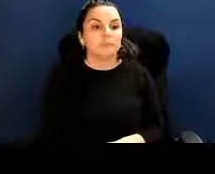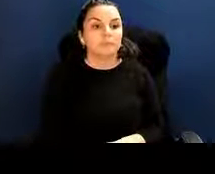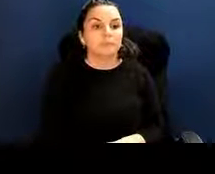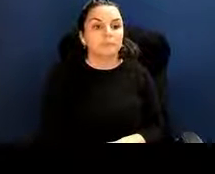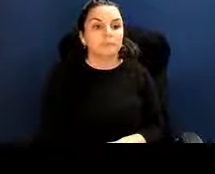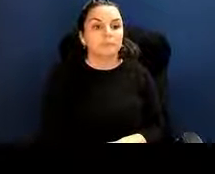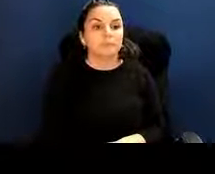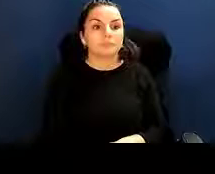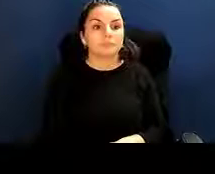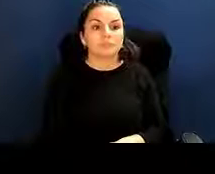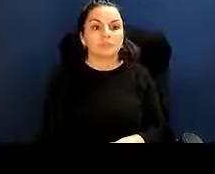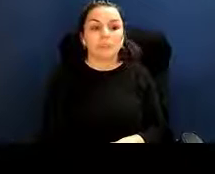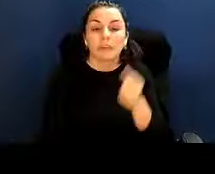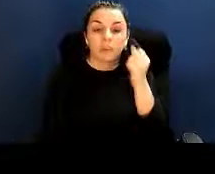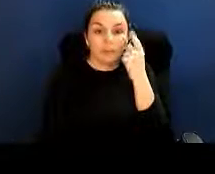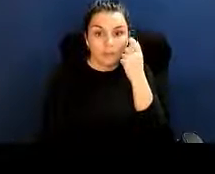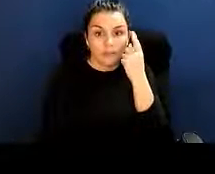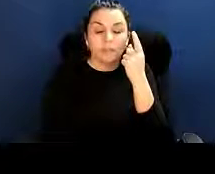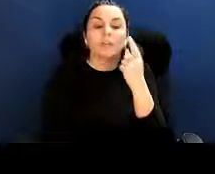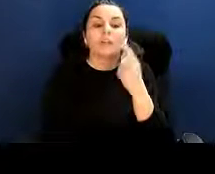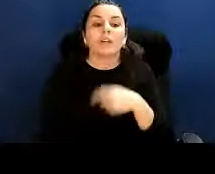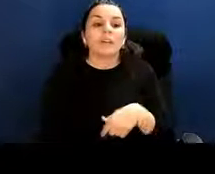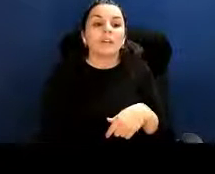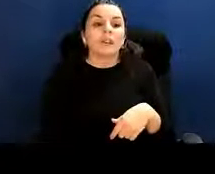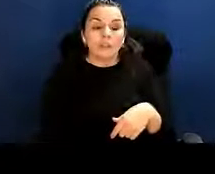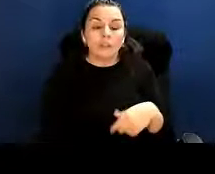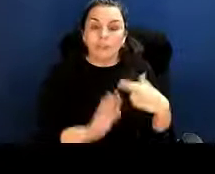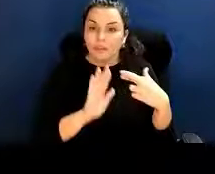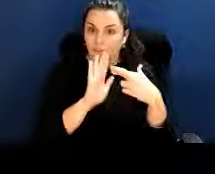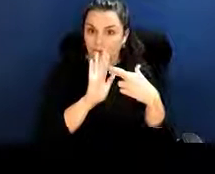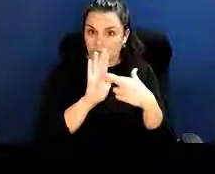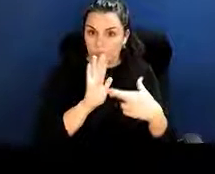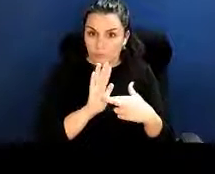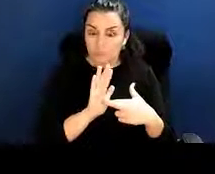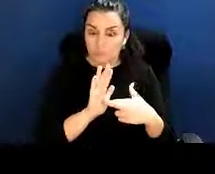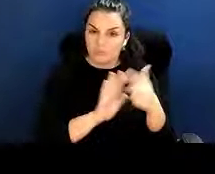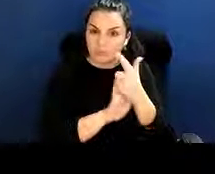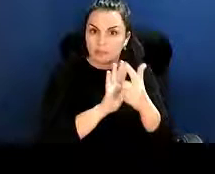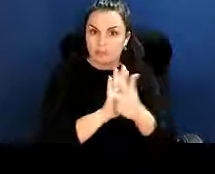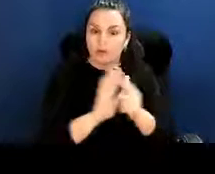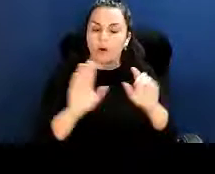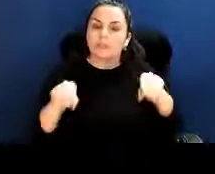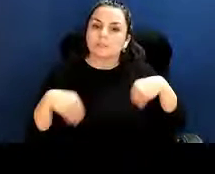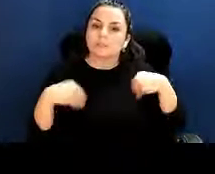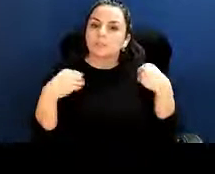Please note that the regulatory framework only provides a baseline